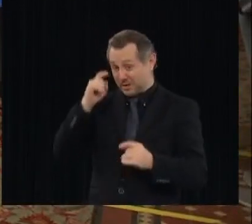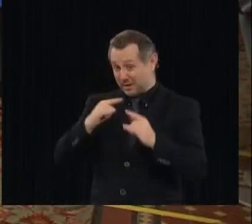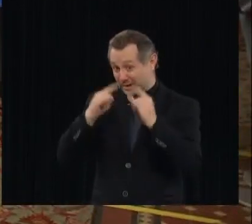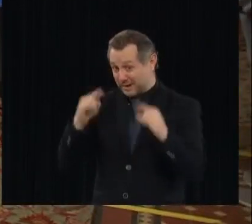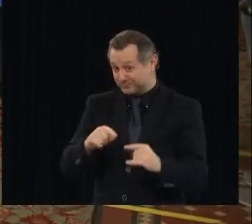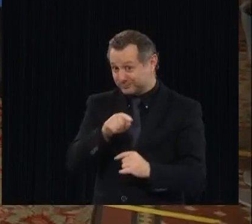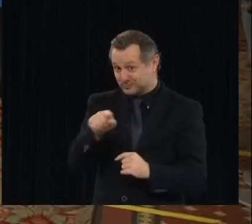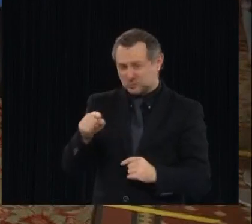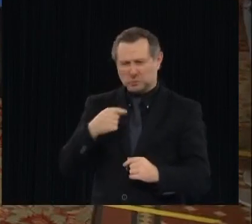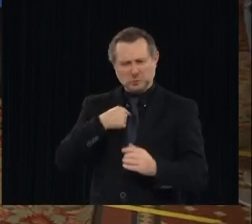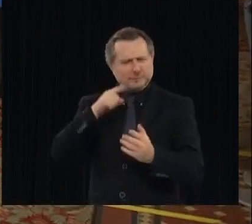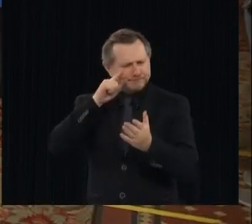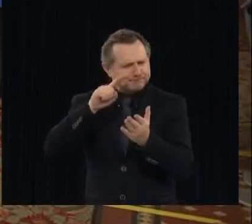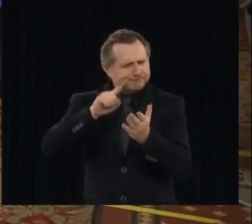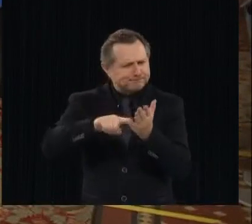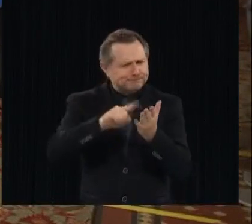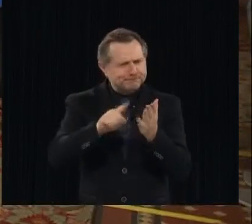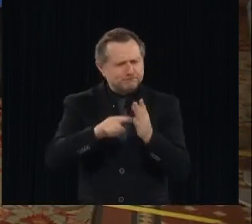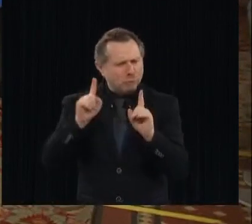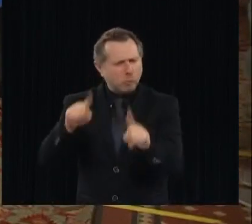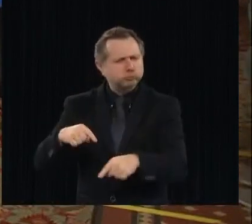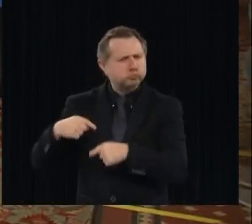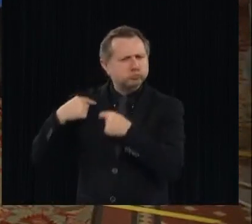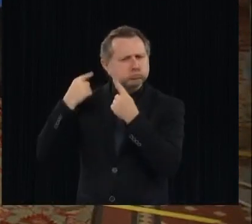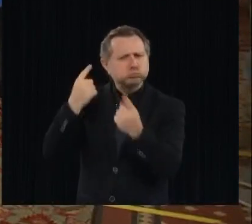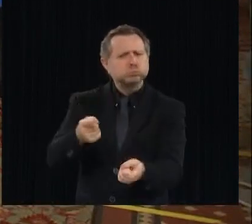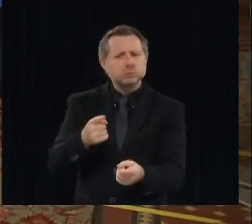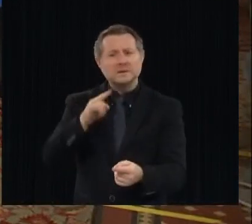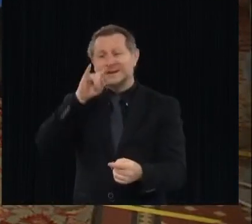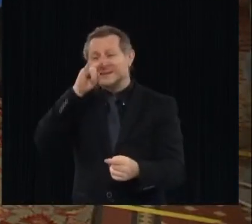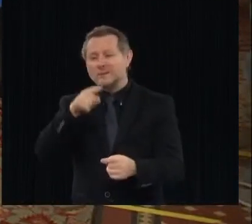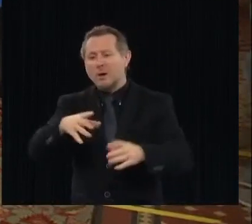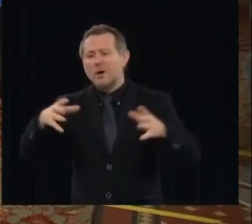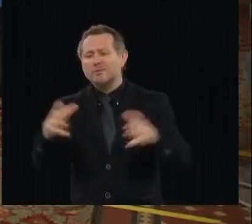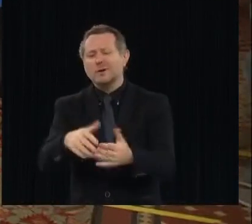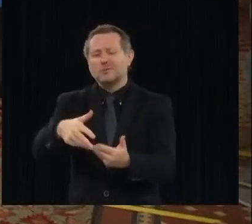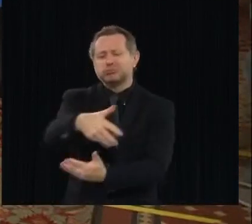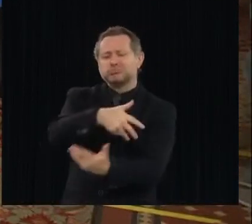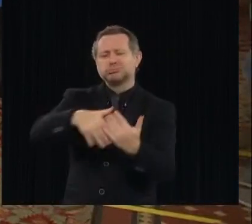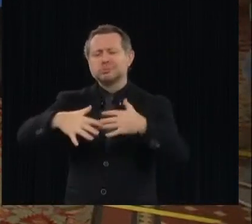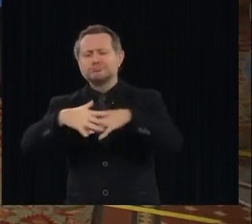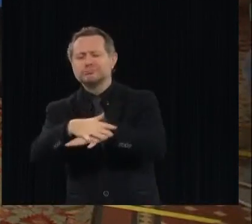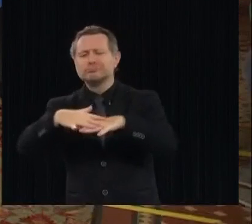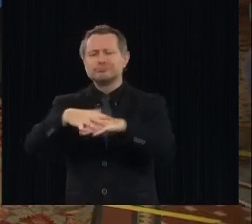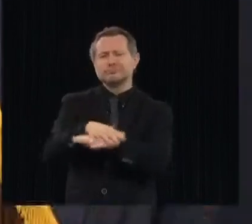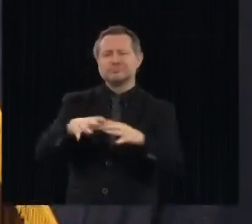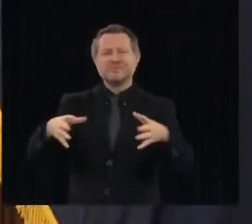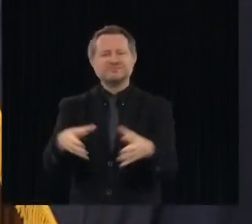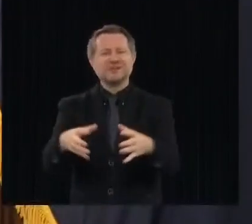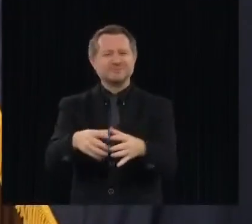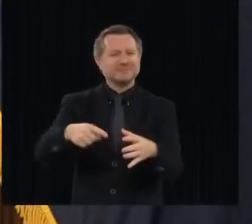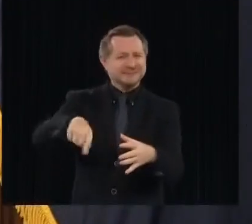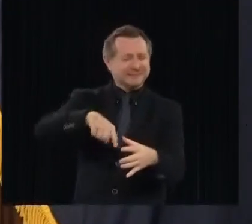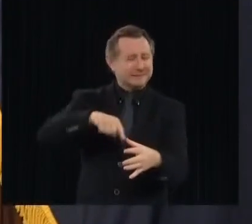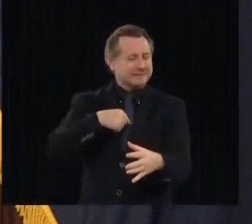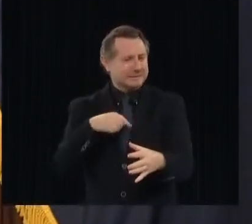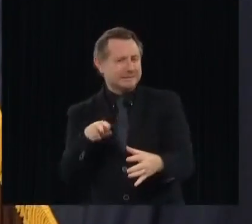THE FIRST. LET'S JUST STAY WITH THIS FOR A SECOND.